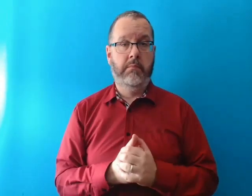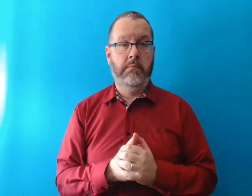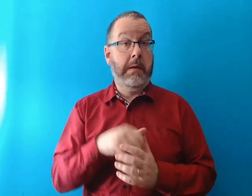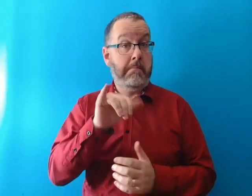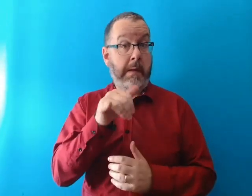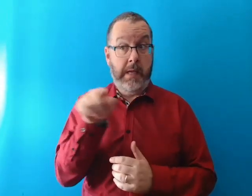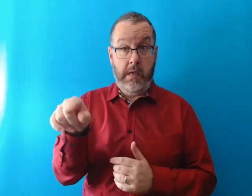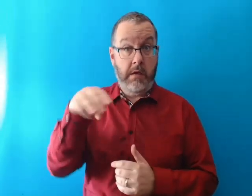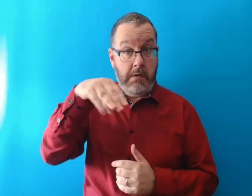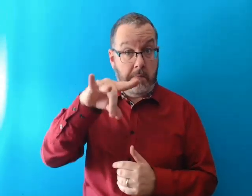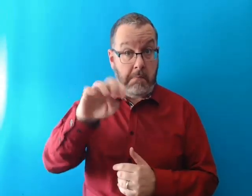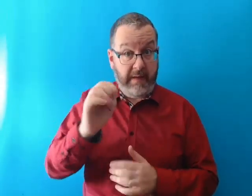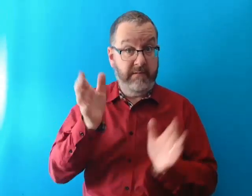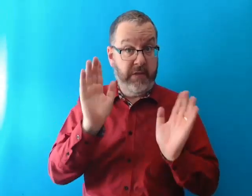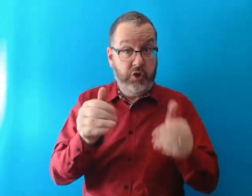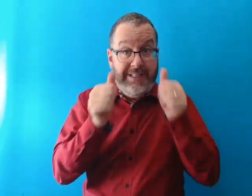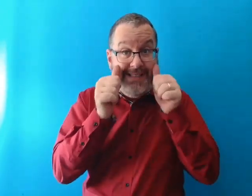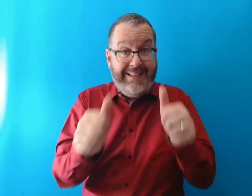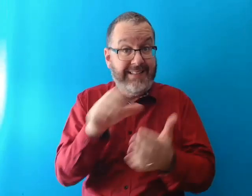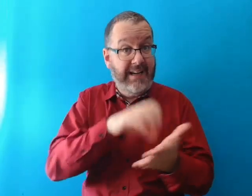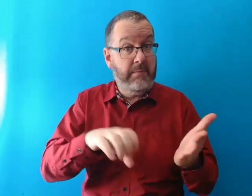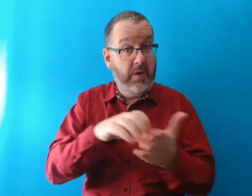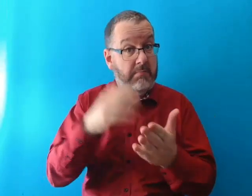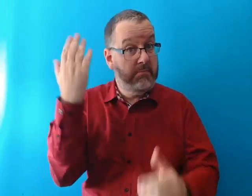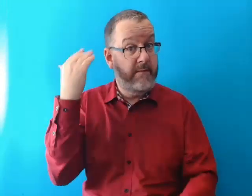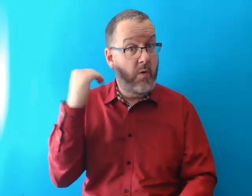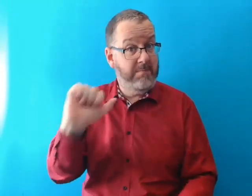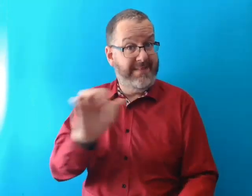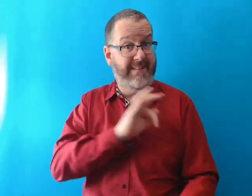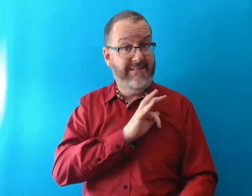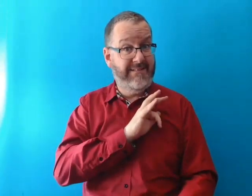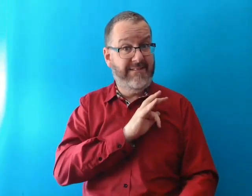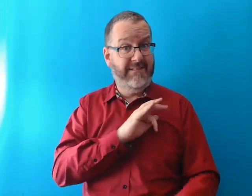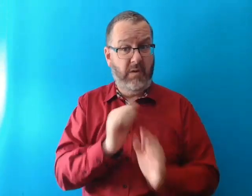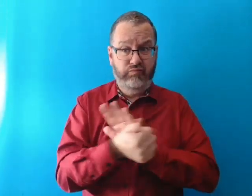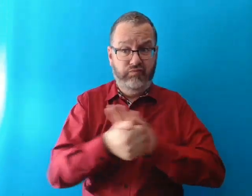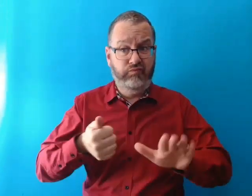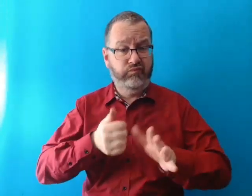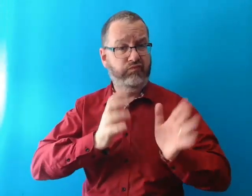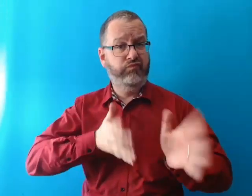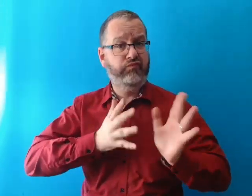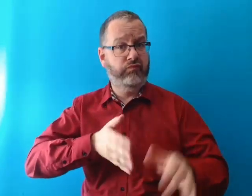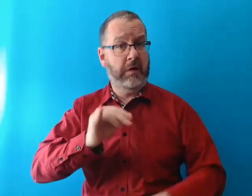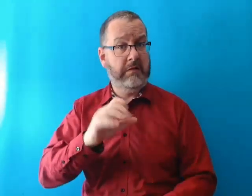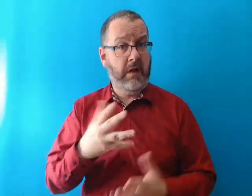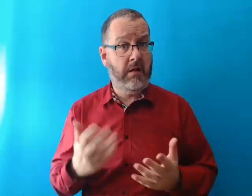Had Mike also gone to Cabra, and did he know ISL fluently?